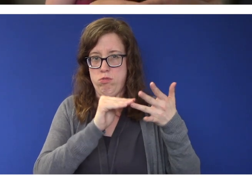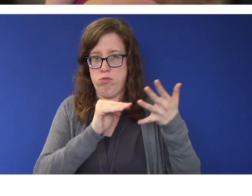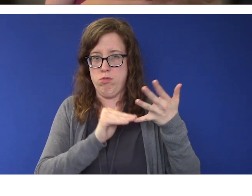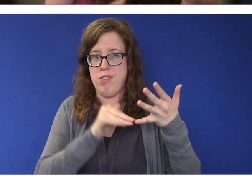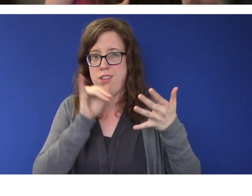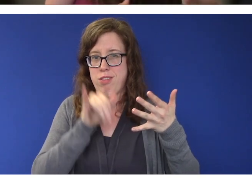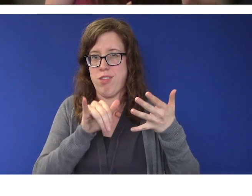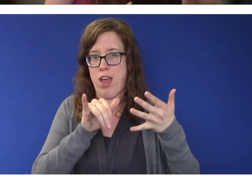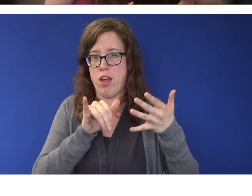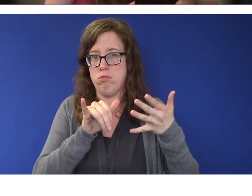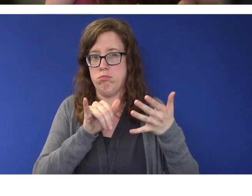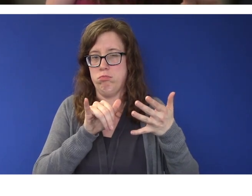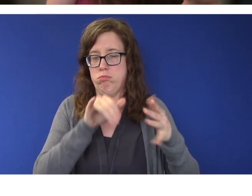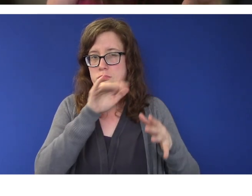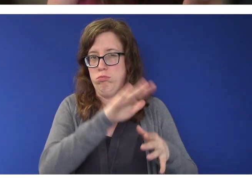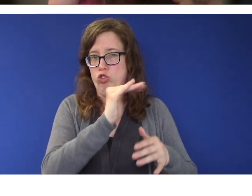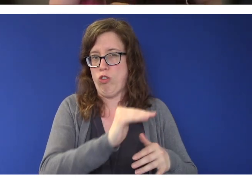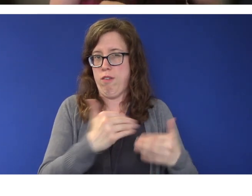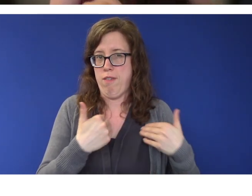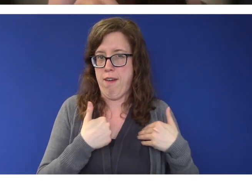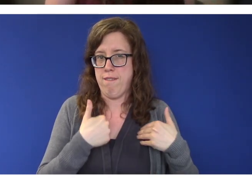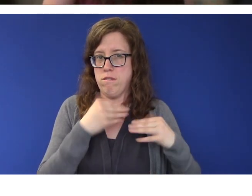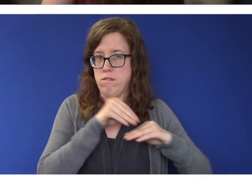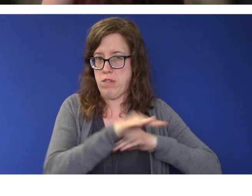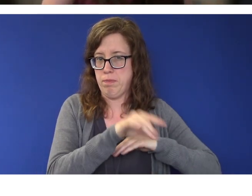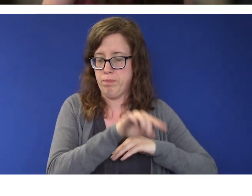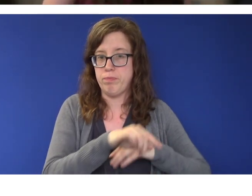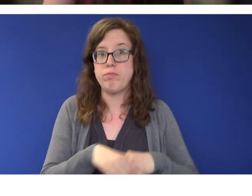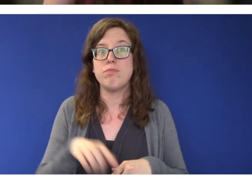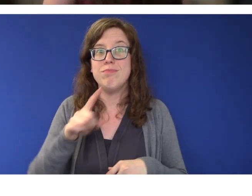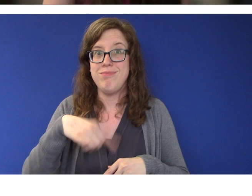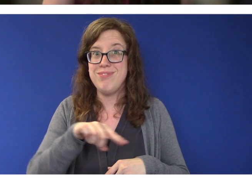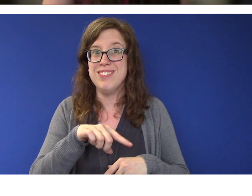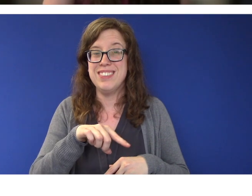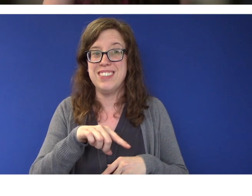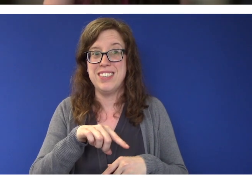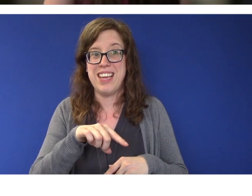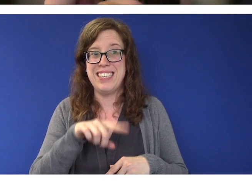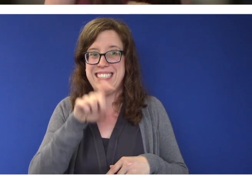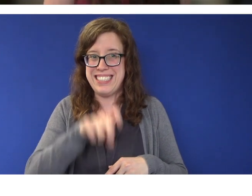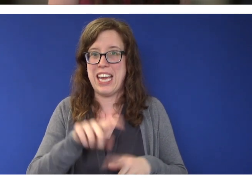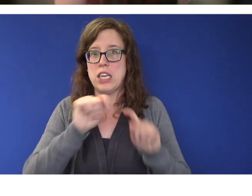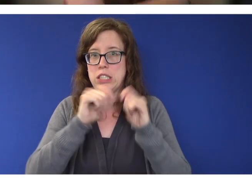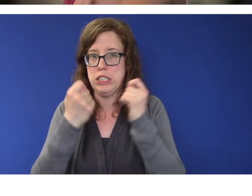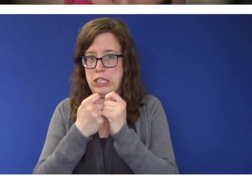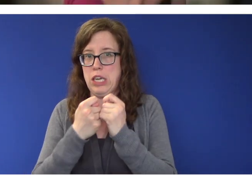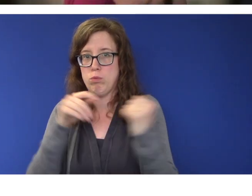impact the child that you’re working with. These kiddos really do take a team approach.